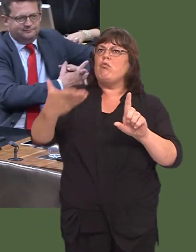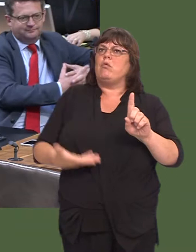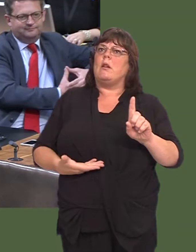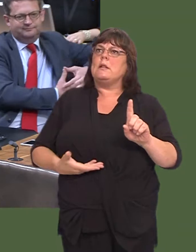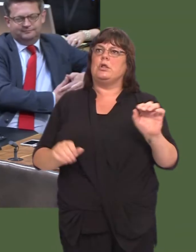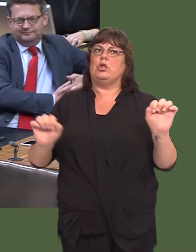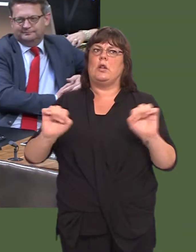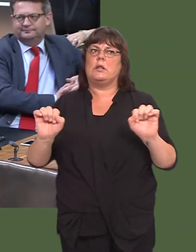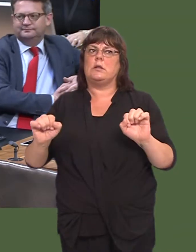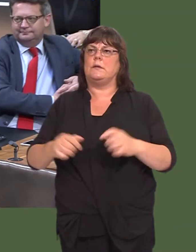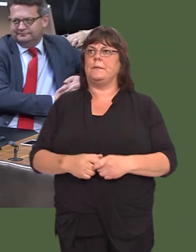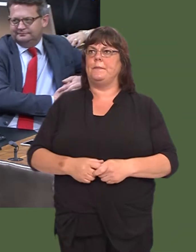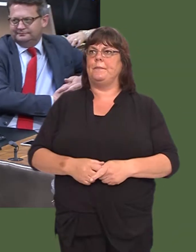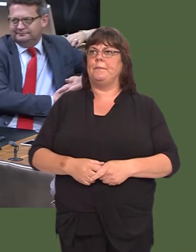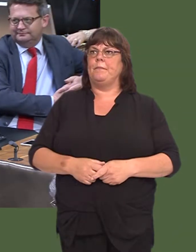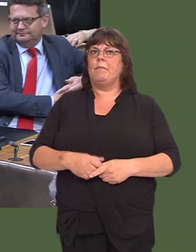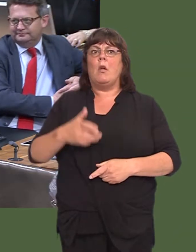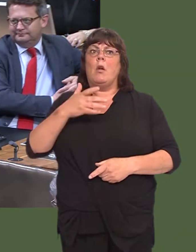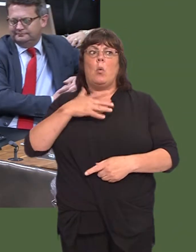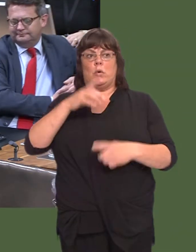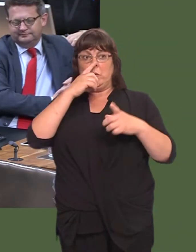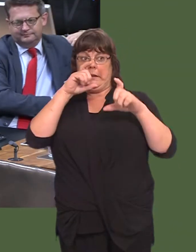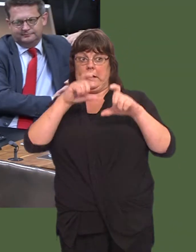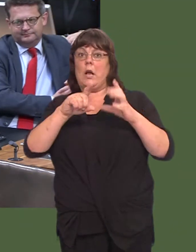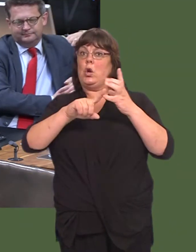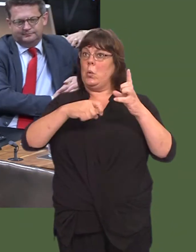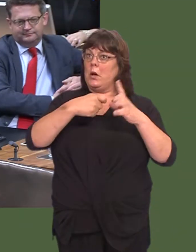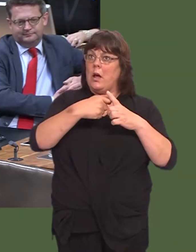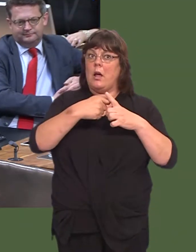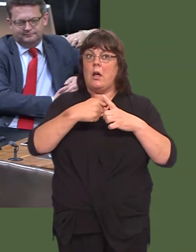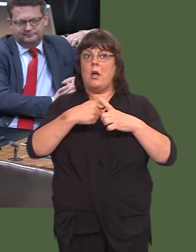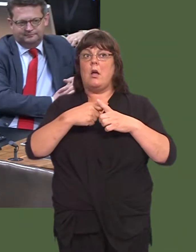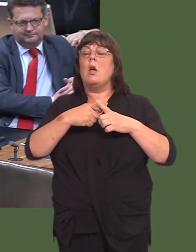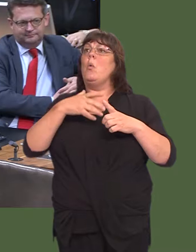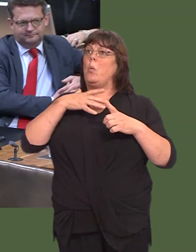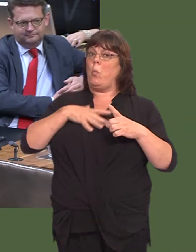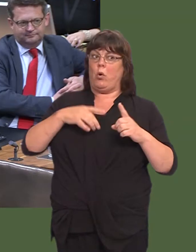Nobodyónobodyówants to see people not be able to stay in the UK, or UK citizens unable to stay in the rest of the EU.